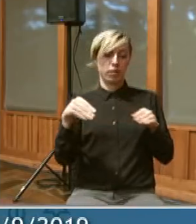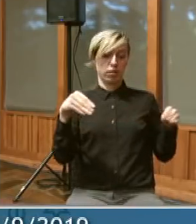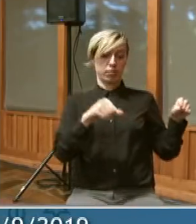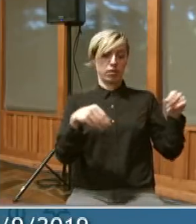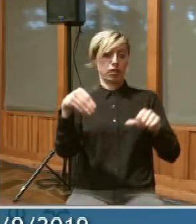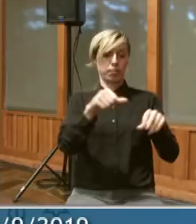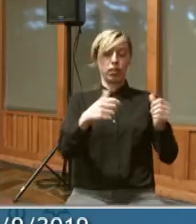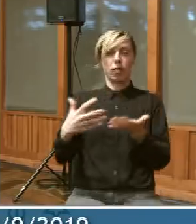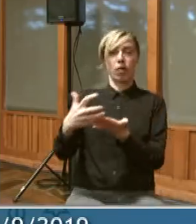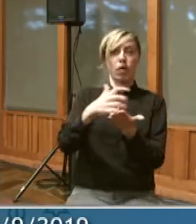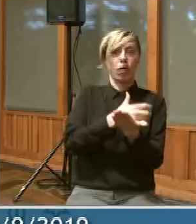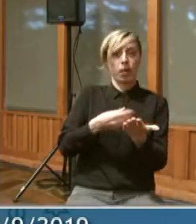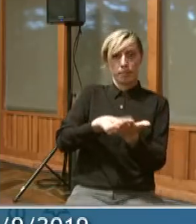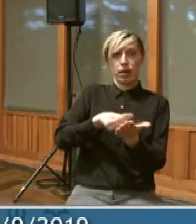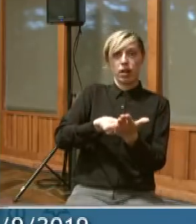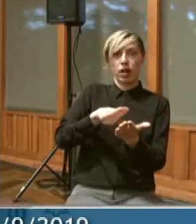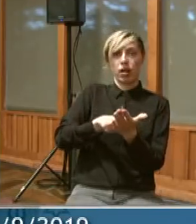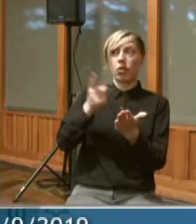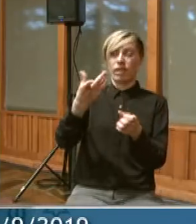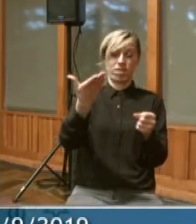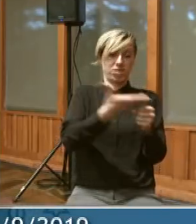PEOPLE. 70 PEOPLE THAT GENERATE REVENUE.